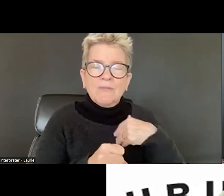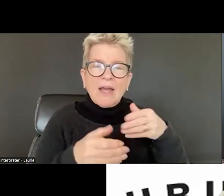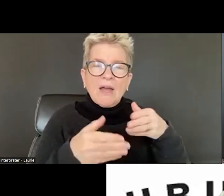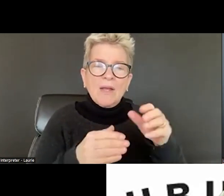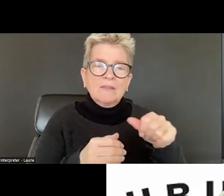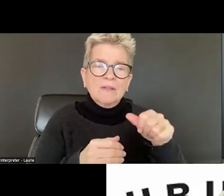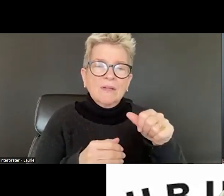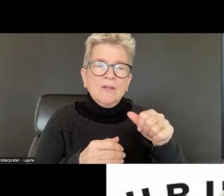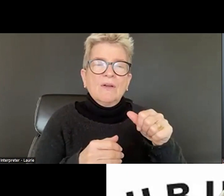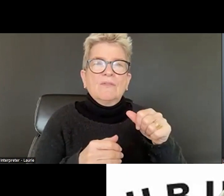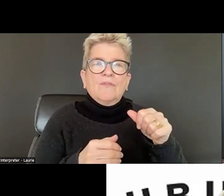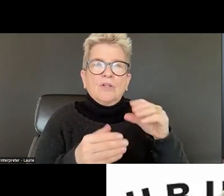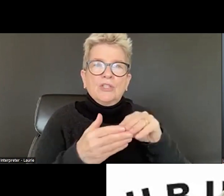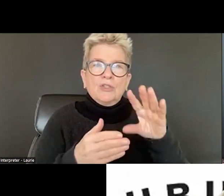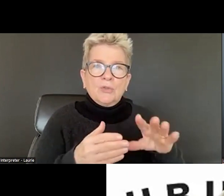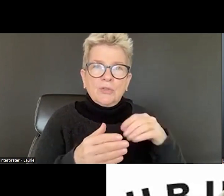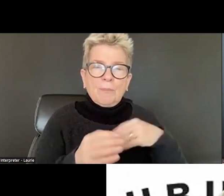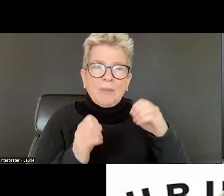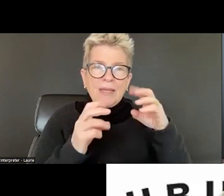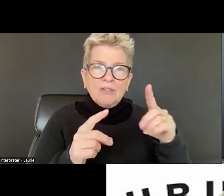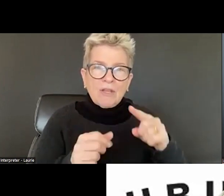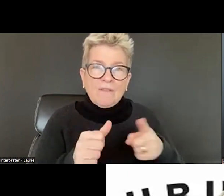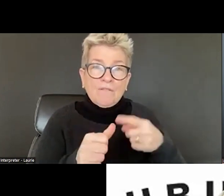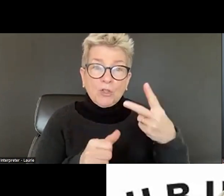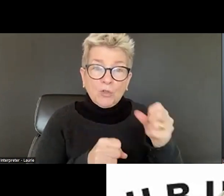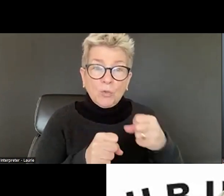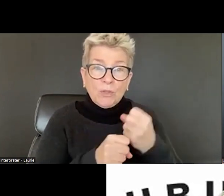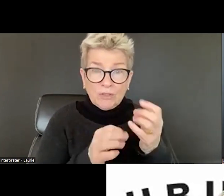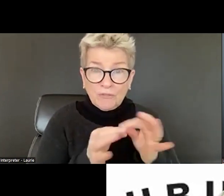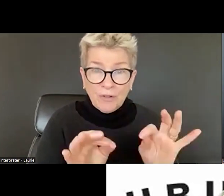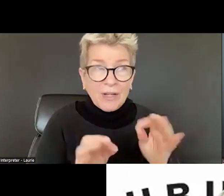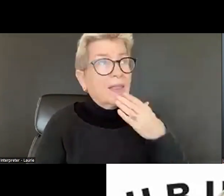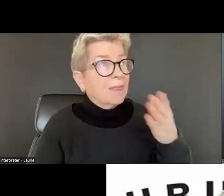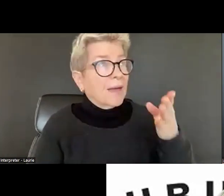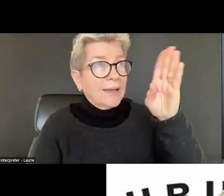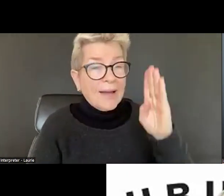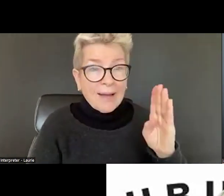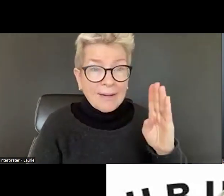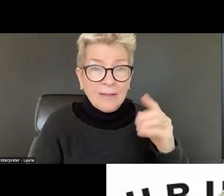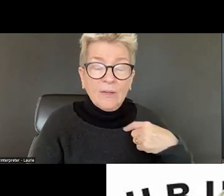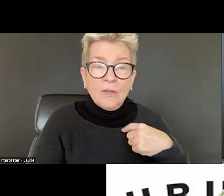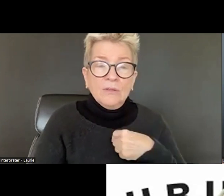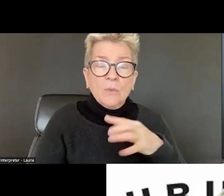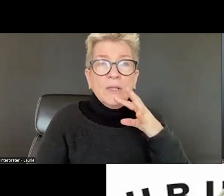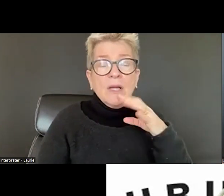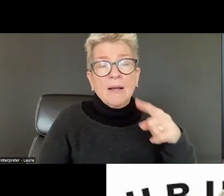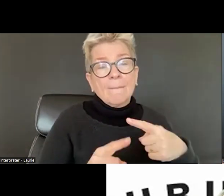first two years for free thank God and so we talk about we've talked about other um trade